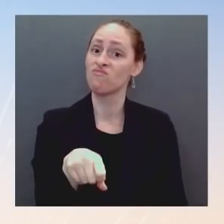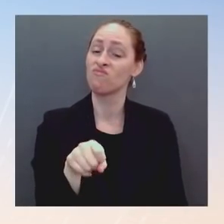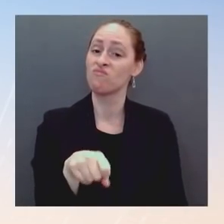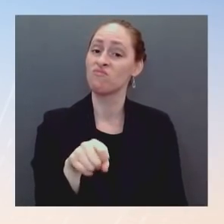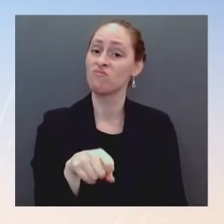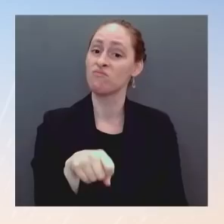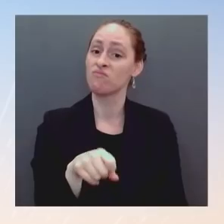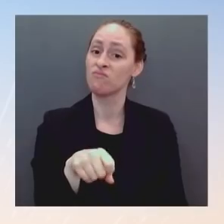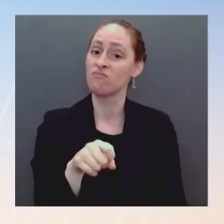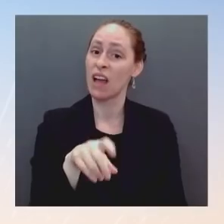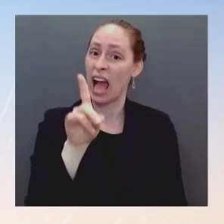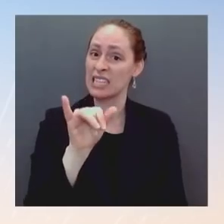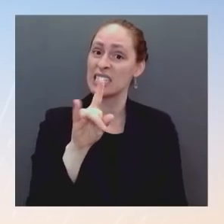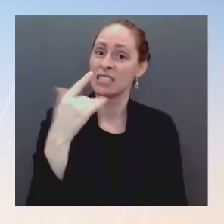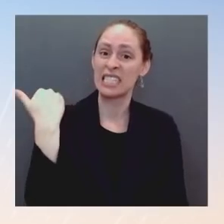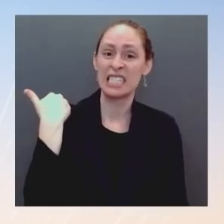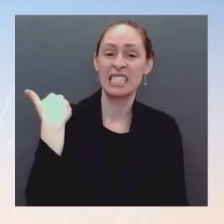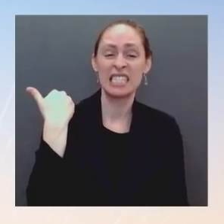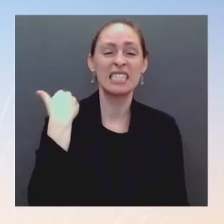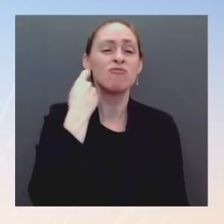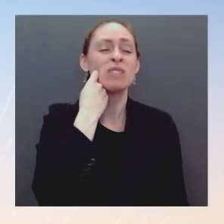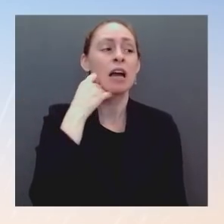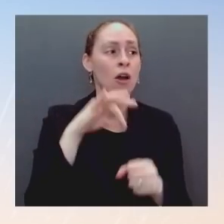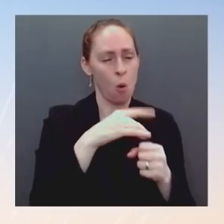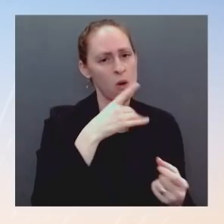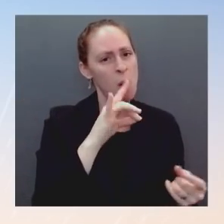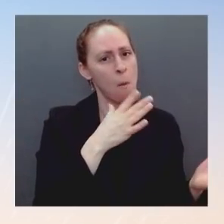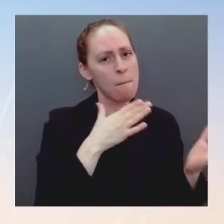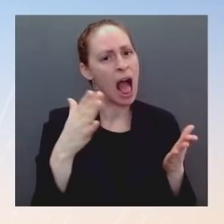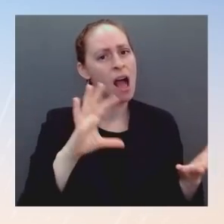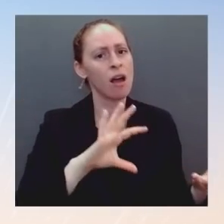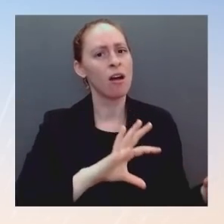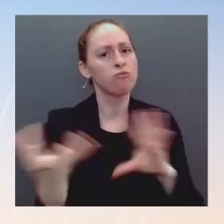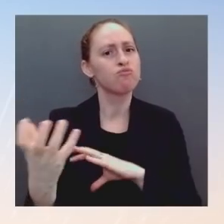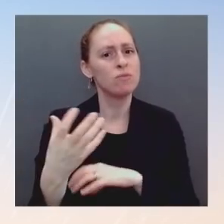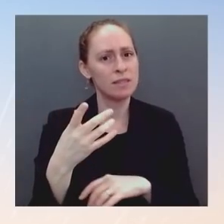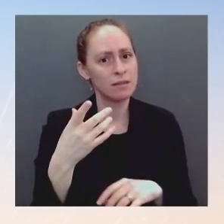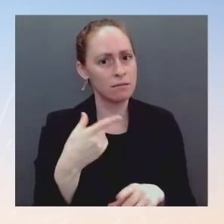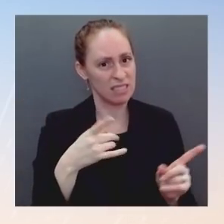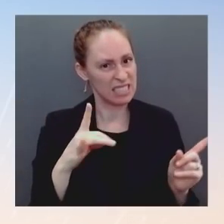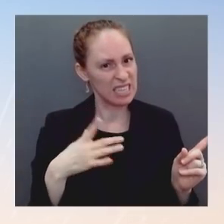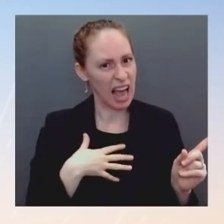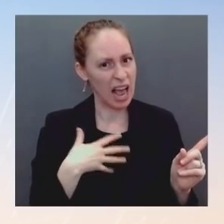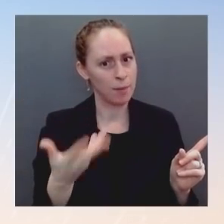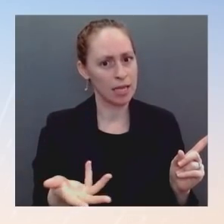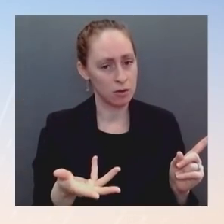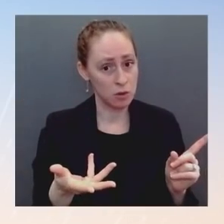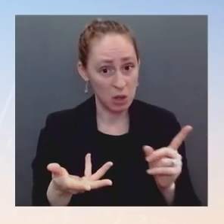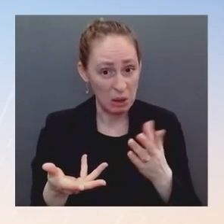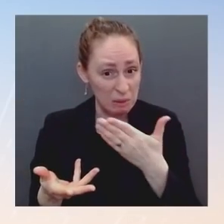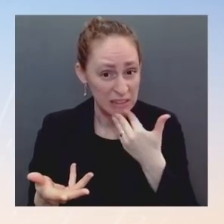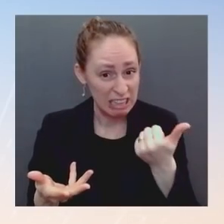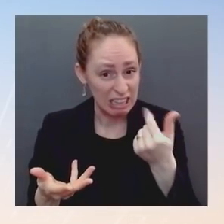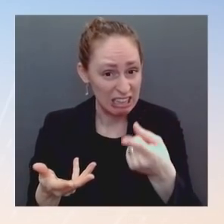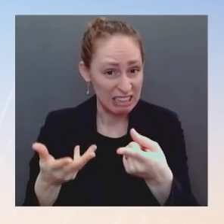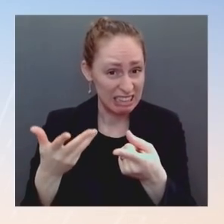So, in terms of the former President, his actions represented a unique and existential threat to our democracy, as the President has said many times.